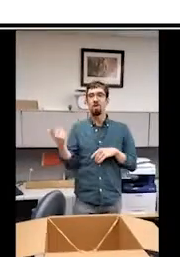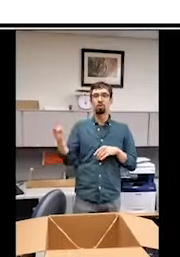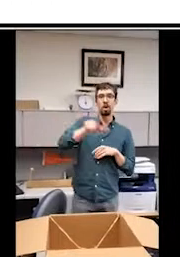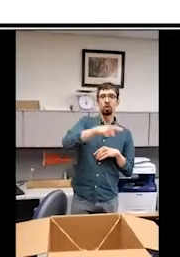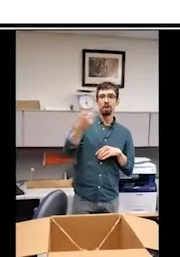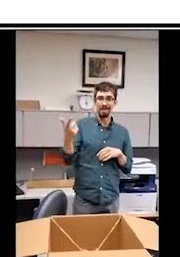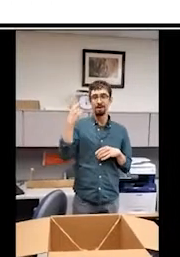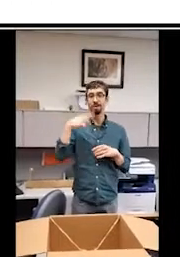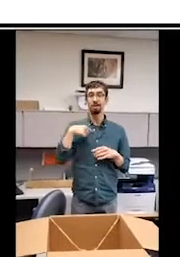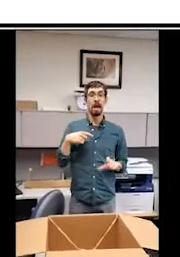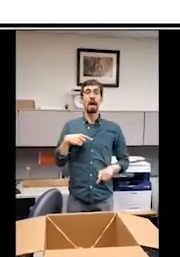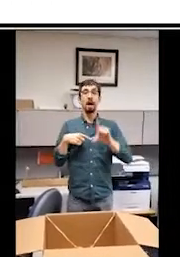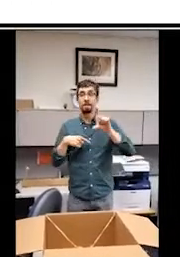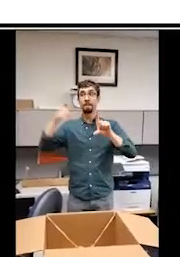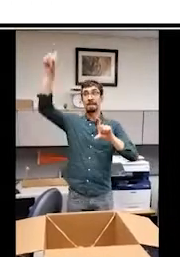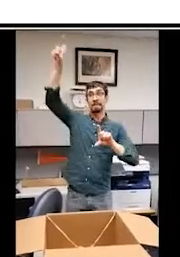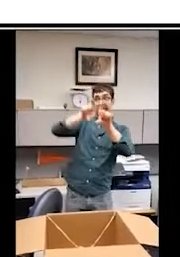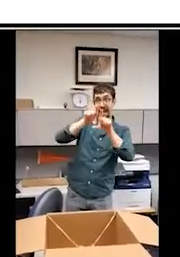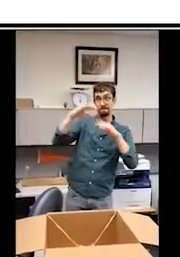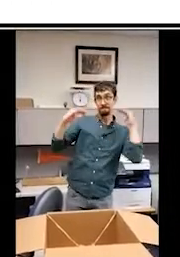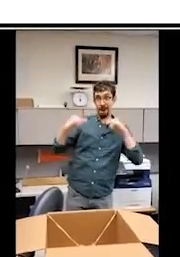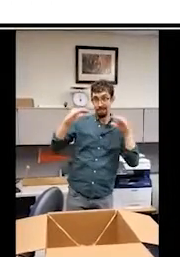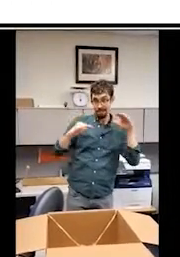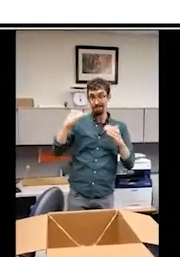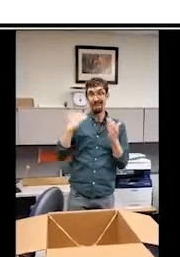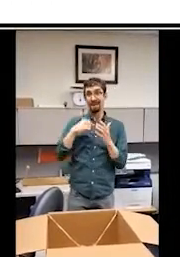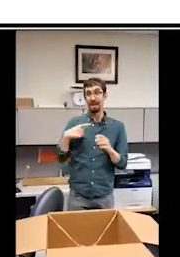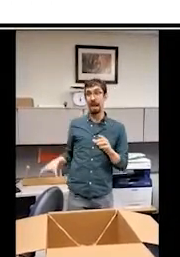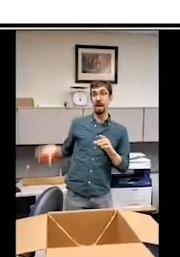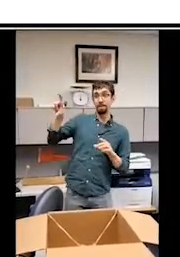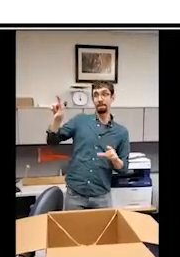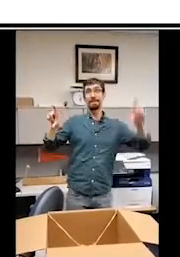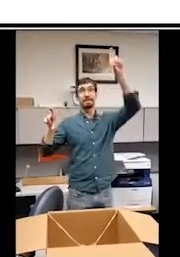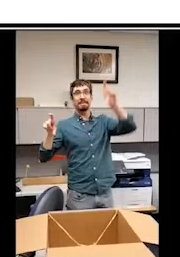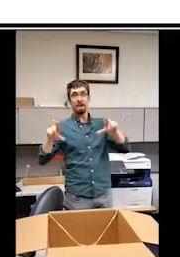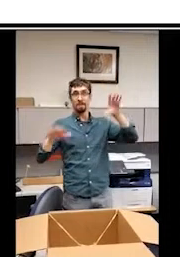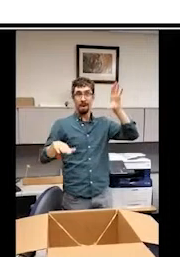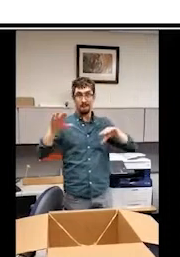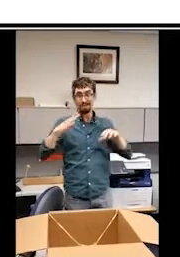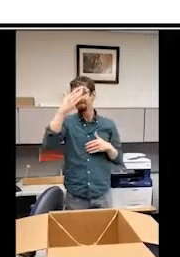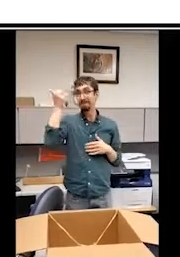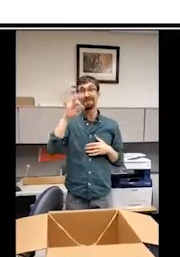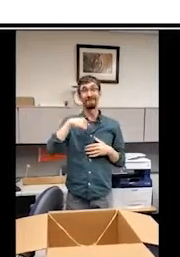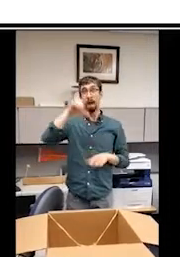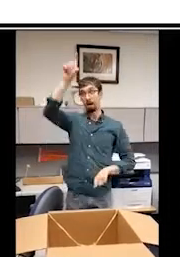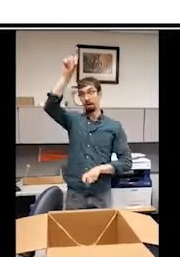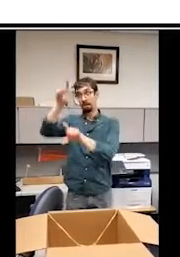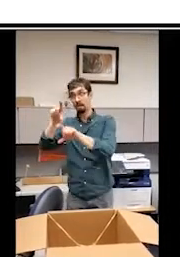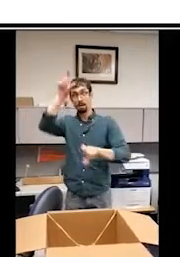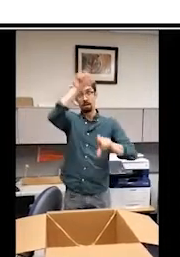secure them to a cup, and then, depending on which direction it actually lands, it'll have a way to balance out